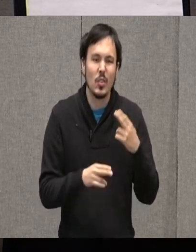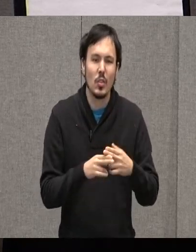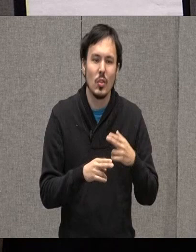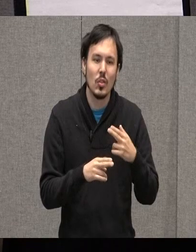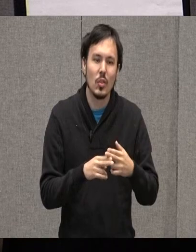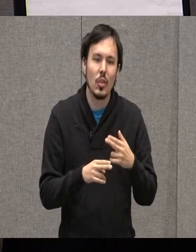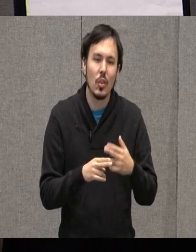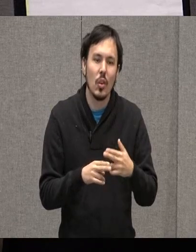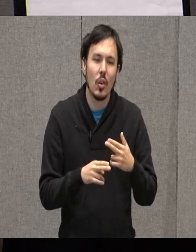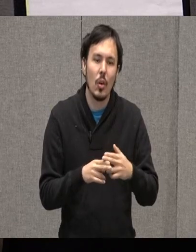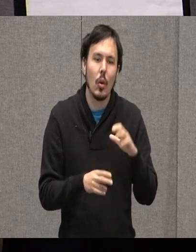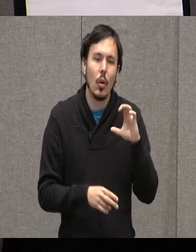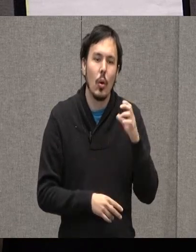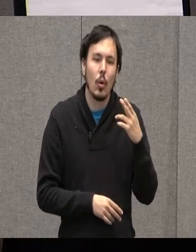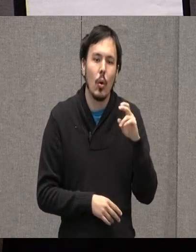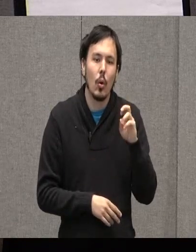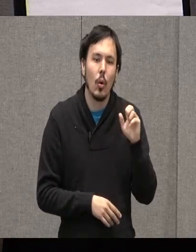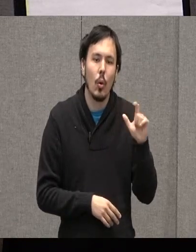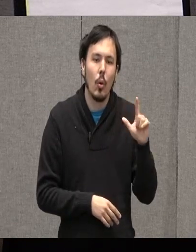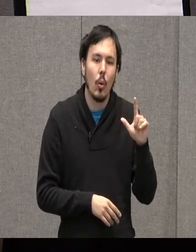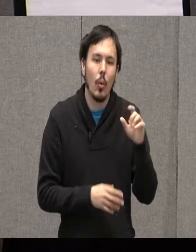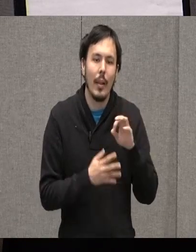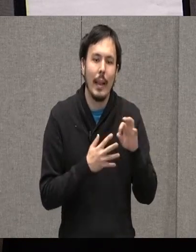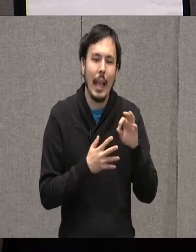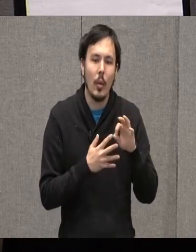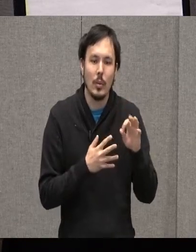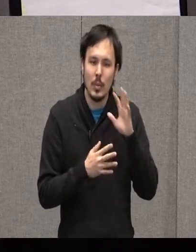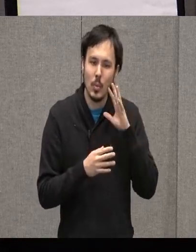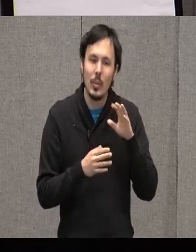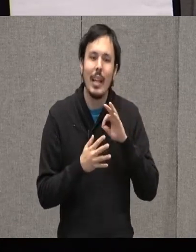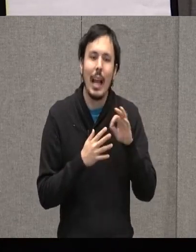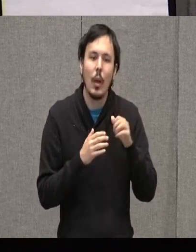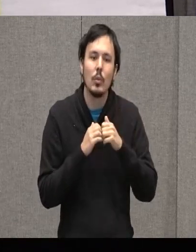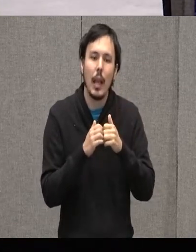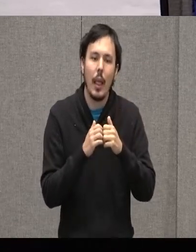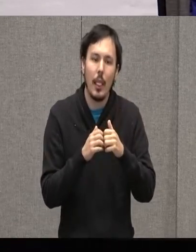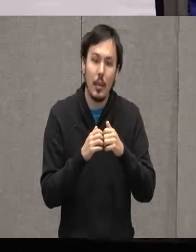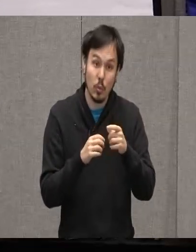which is kind of counting together. So you're gonna try to match my pen,